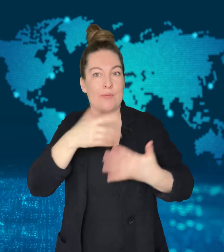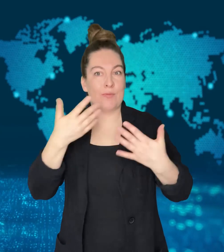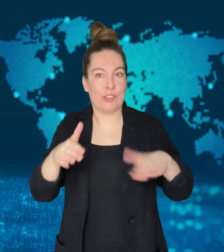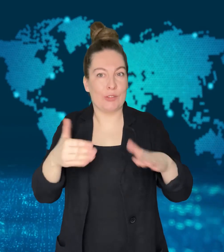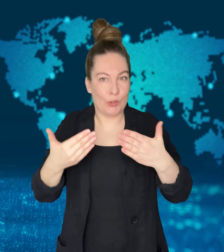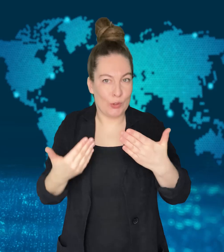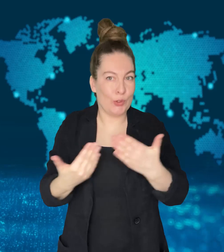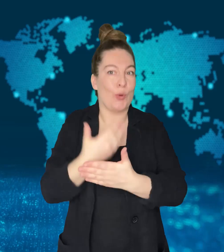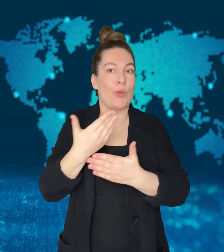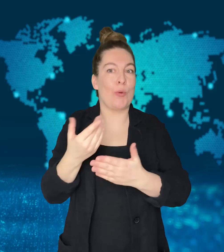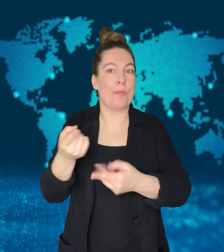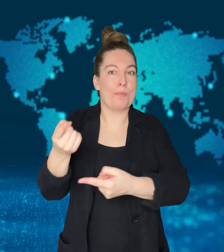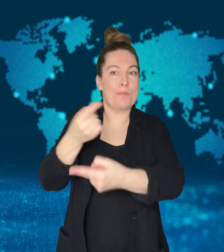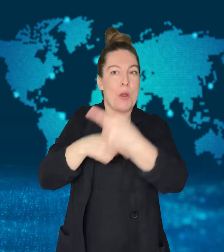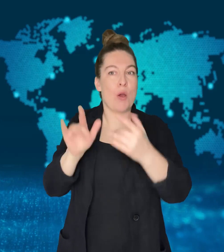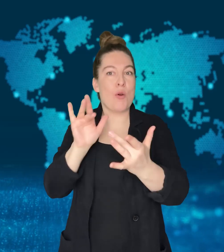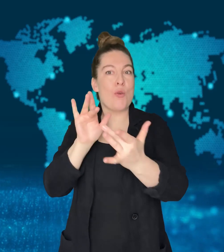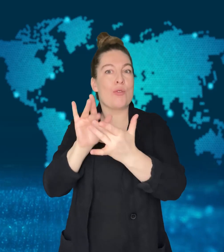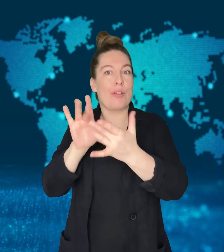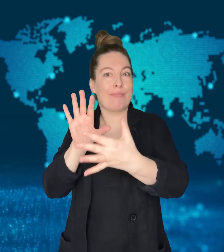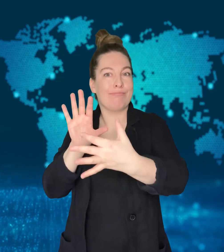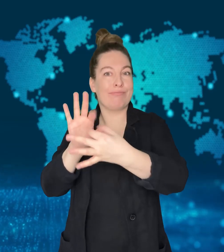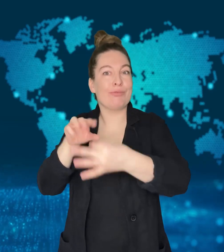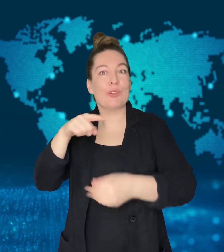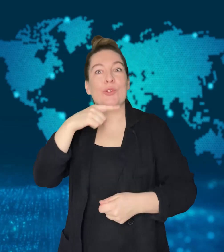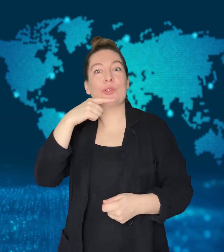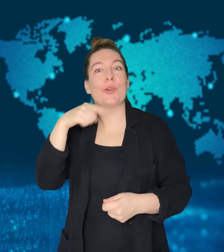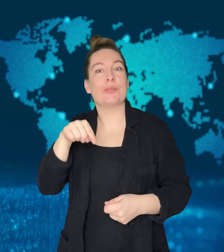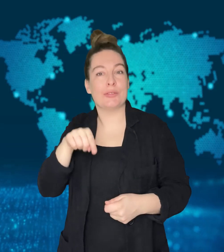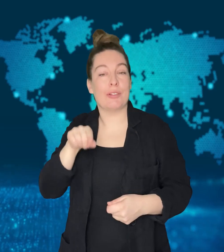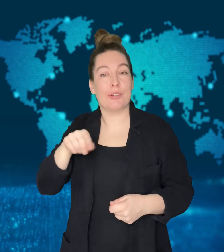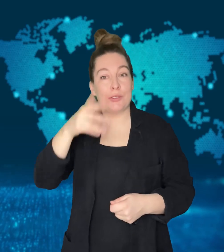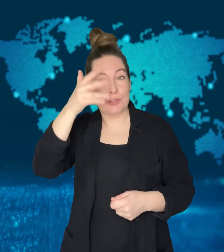and the US have resumed talks.